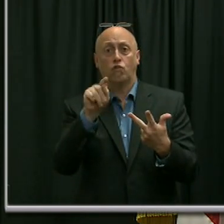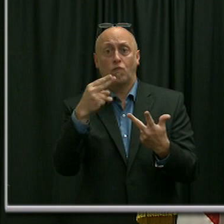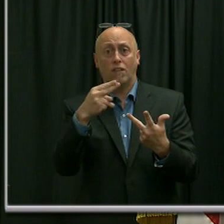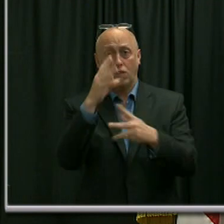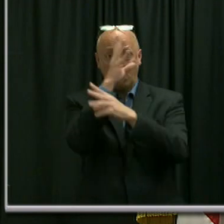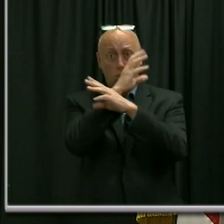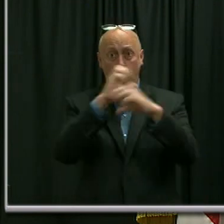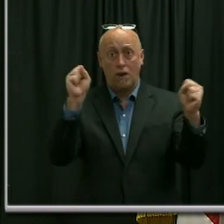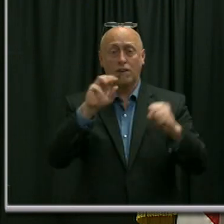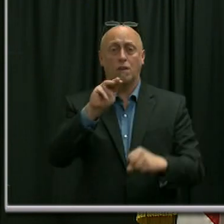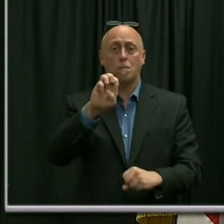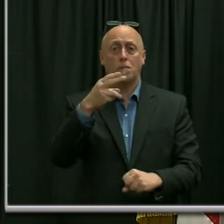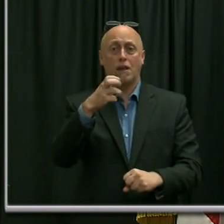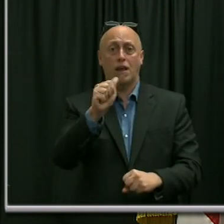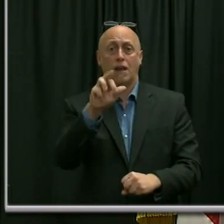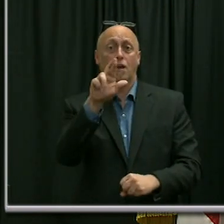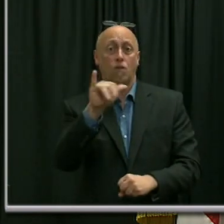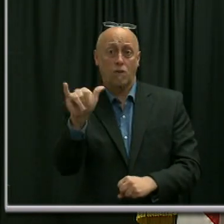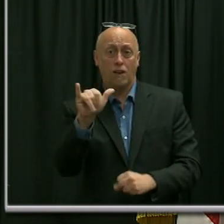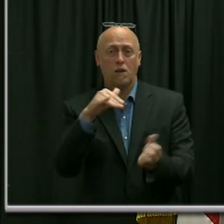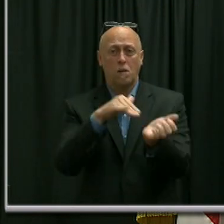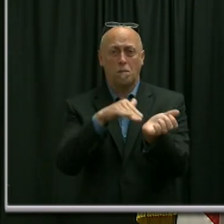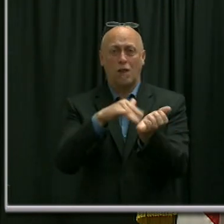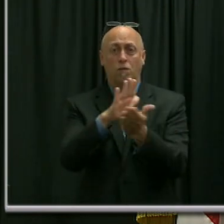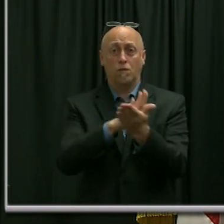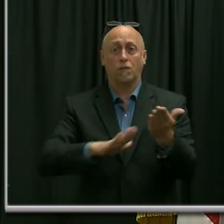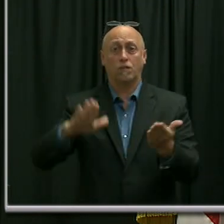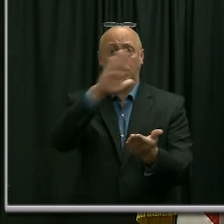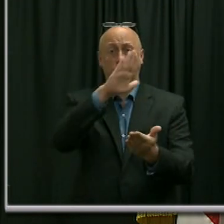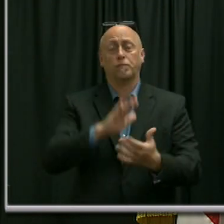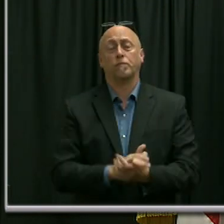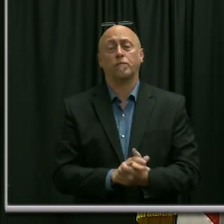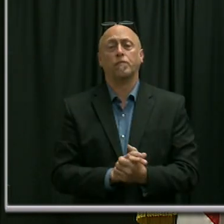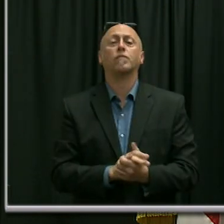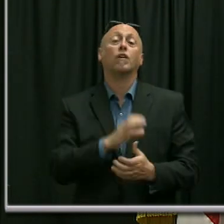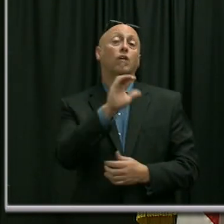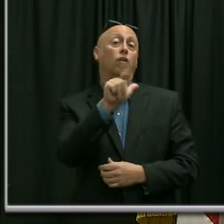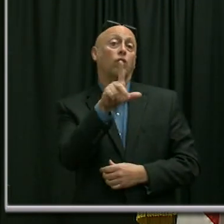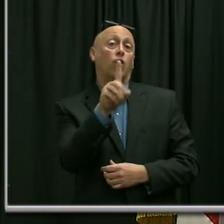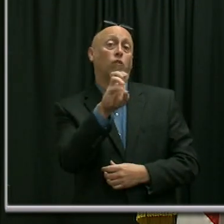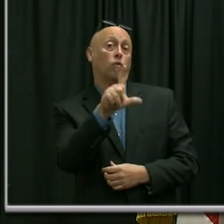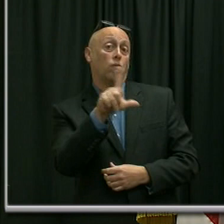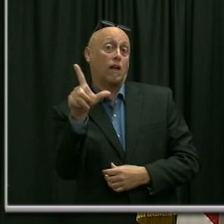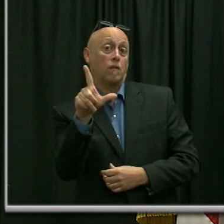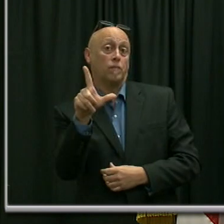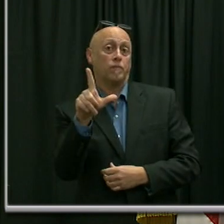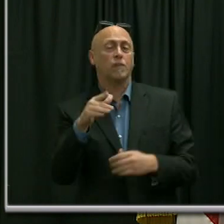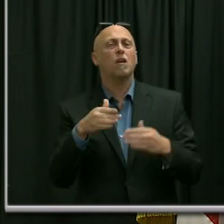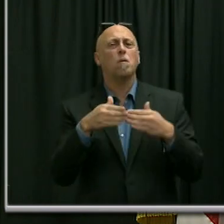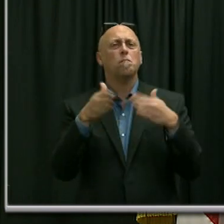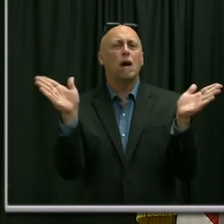FOLLOWED BY DR JAMES HILDRETH PRESIDENT AND CEO OF MEHARRY